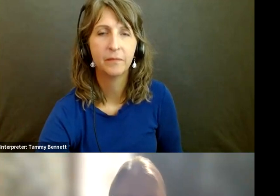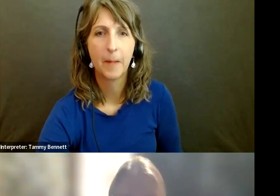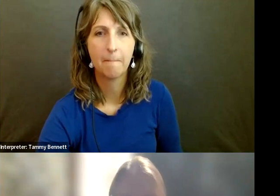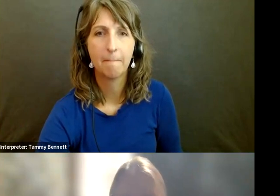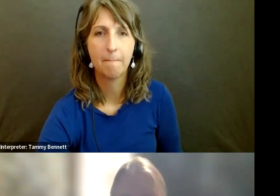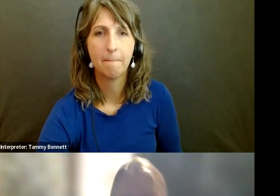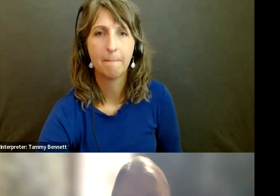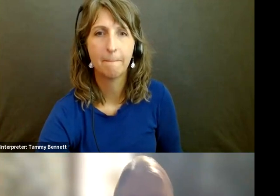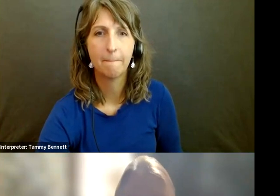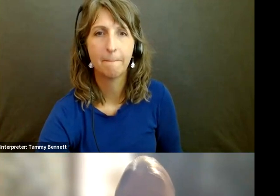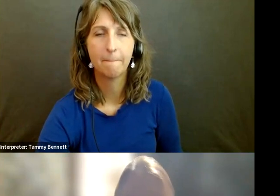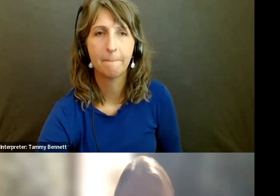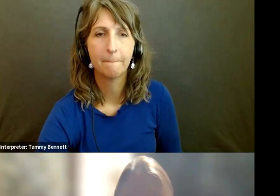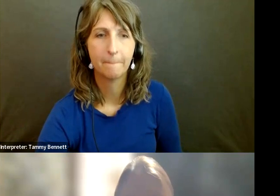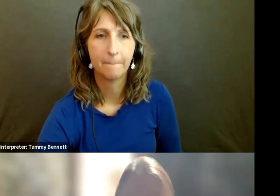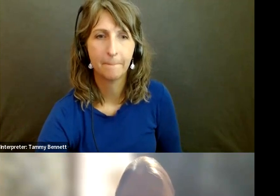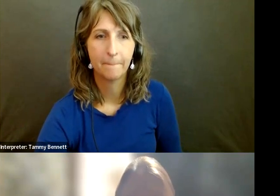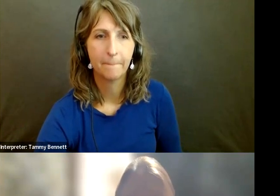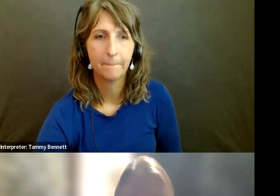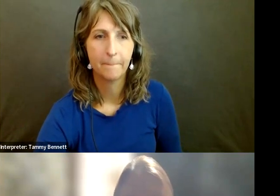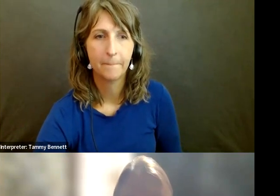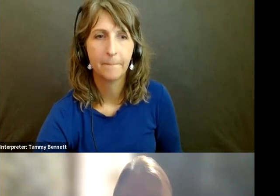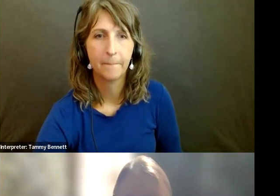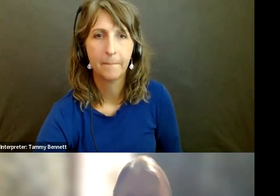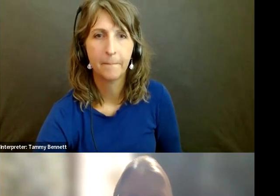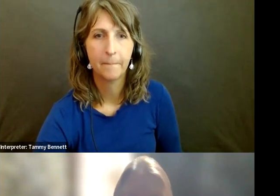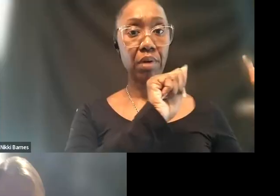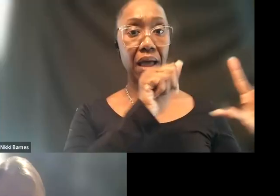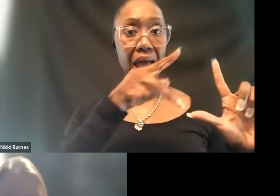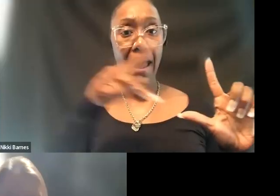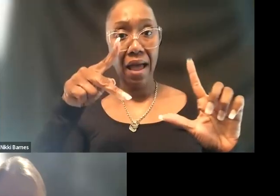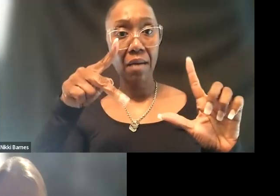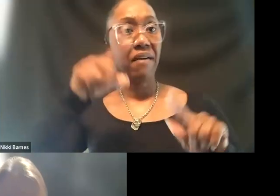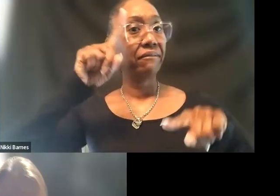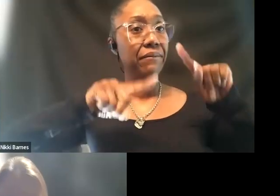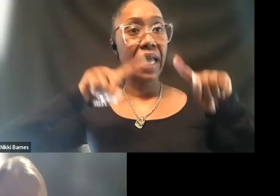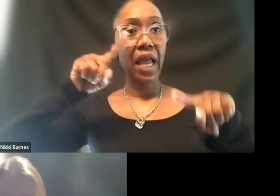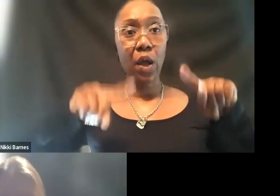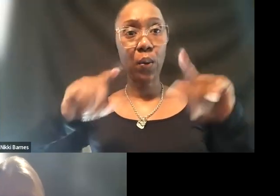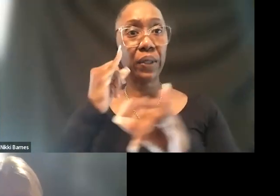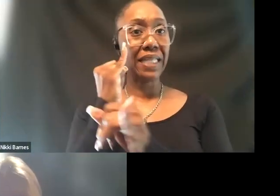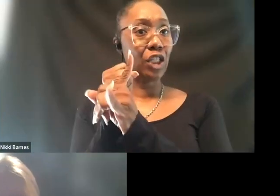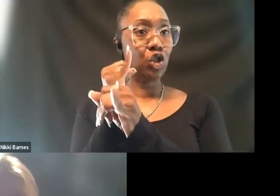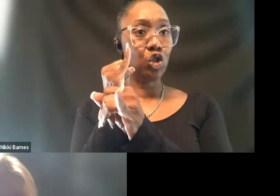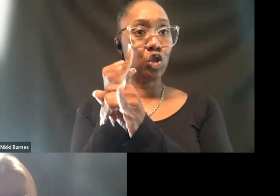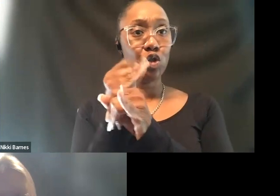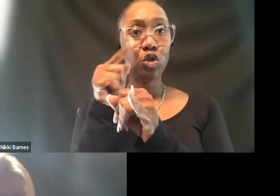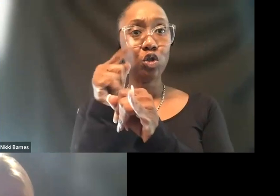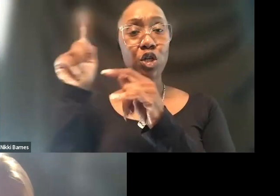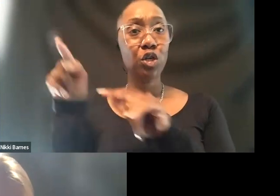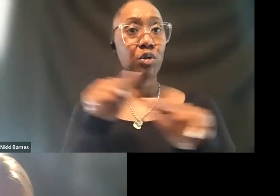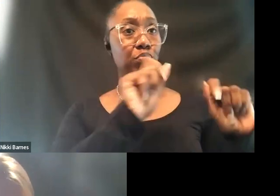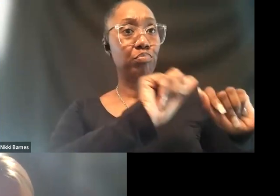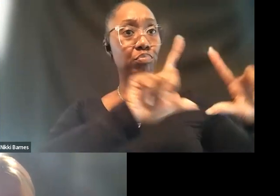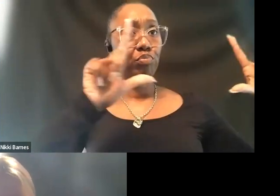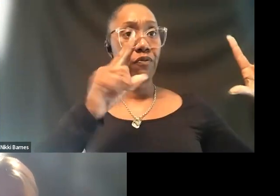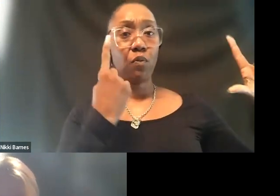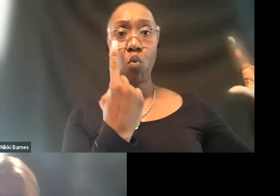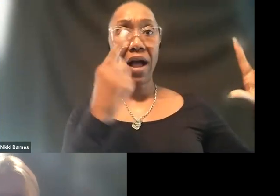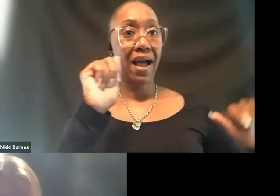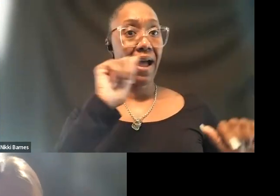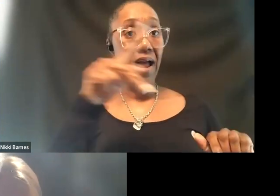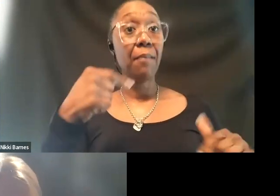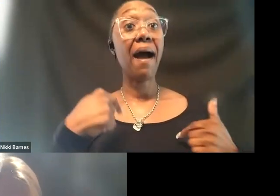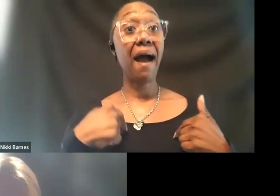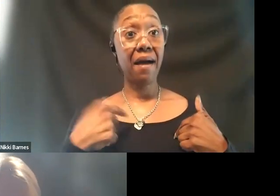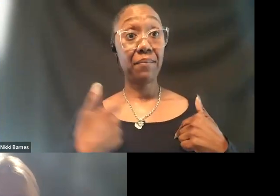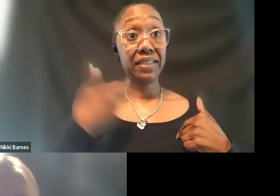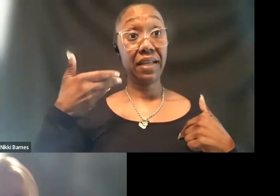Through that one app. And I also have access to all of those records through care everywhere, which is a little link on the side of the Epic on the on the provider side.